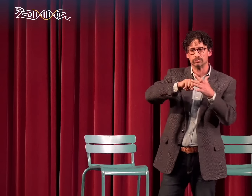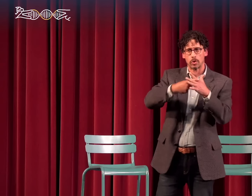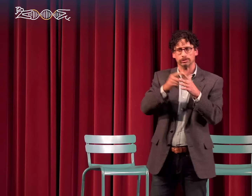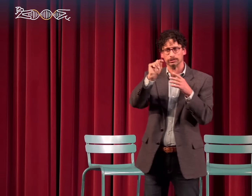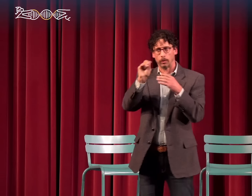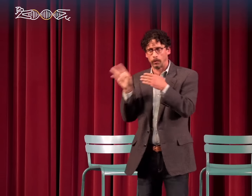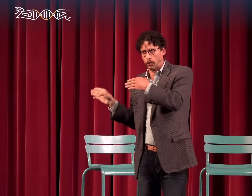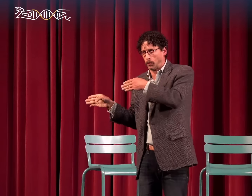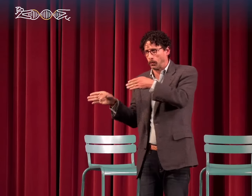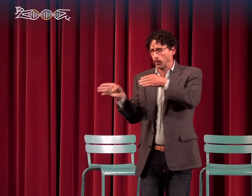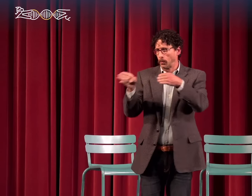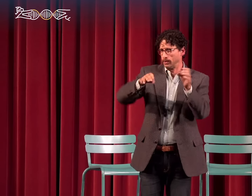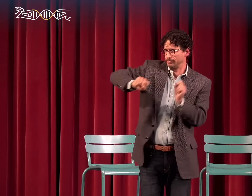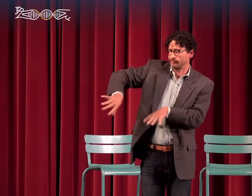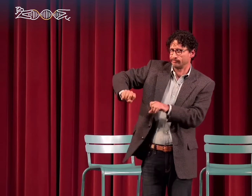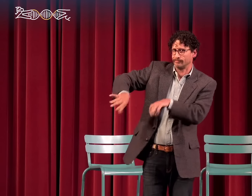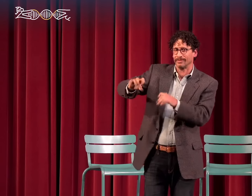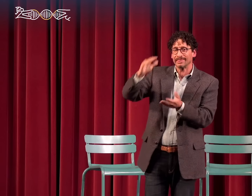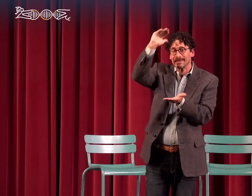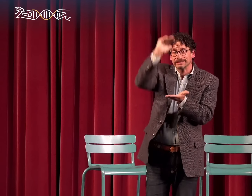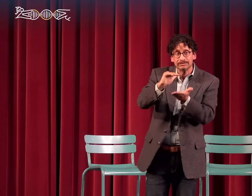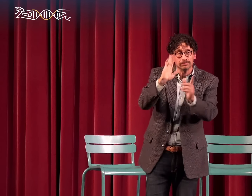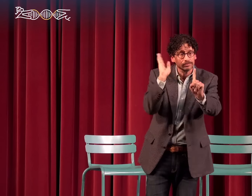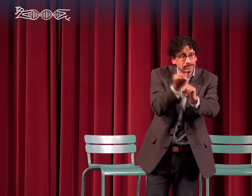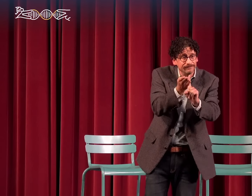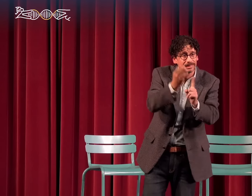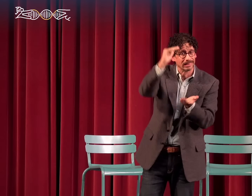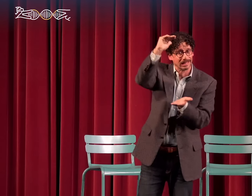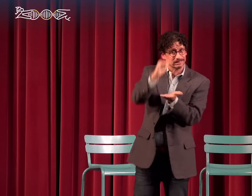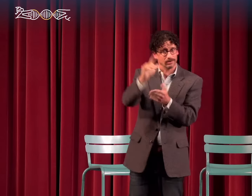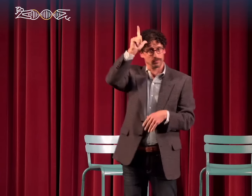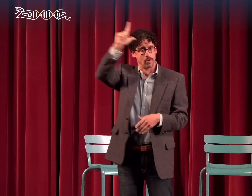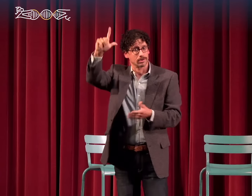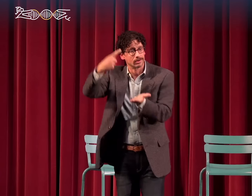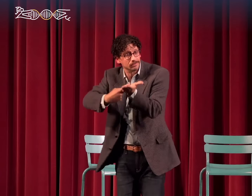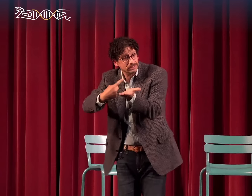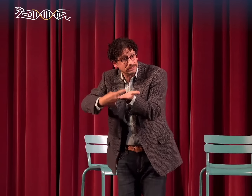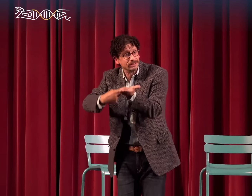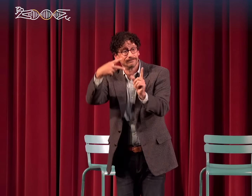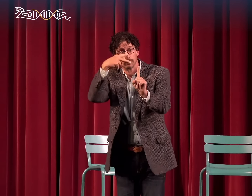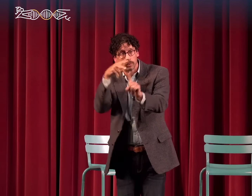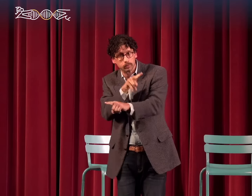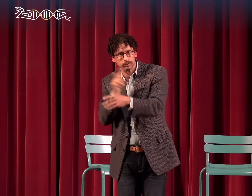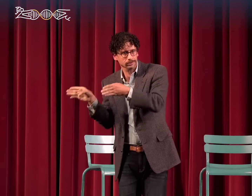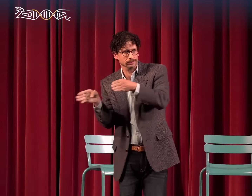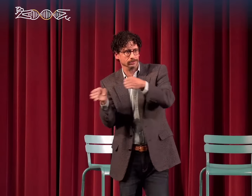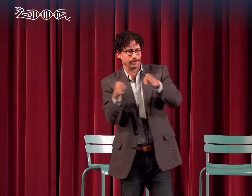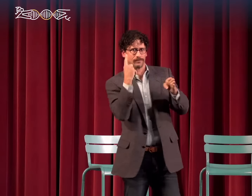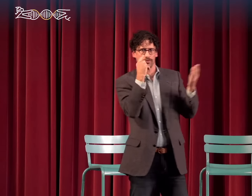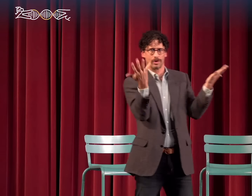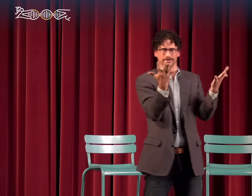So, we start to have less convincing less robust arguments see those that